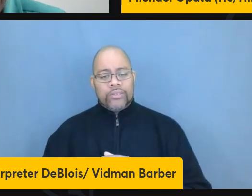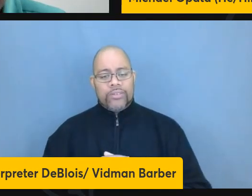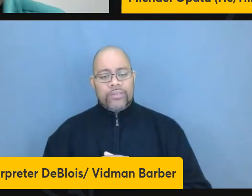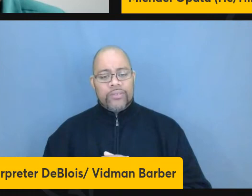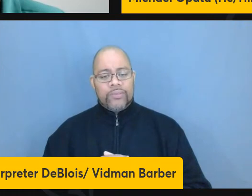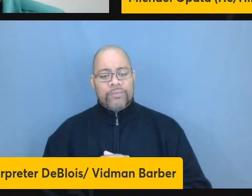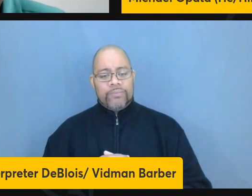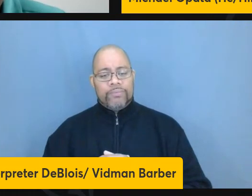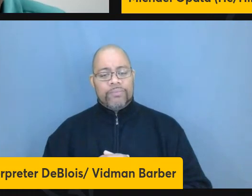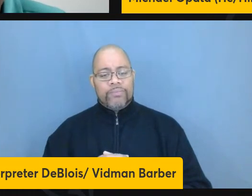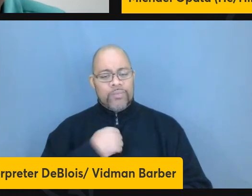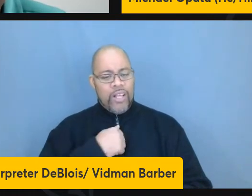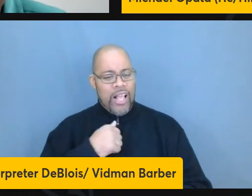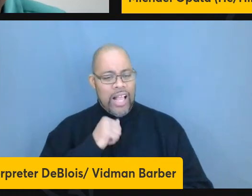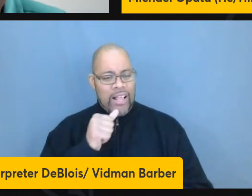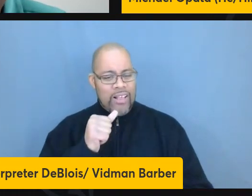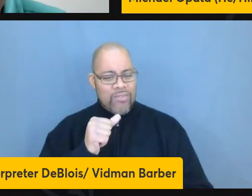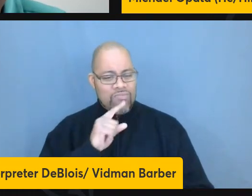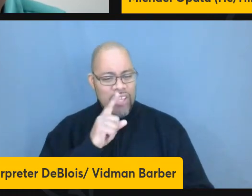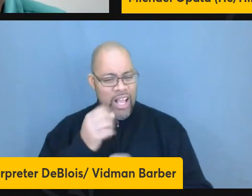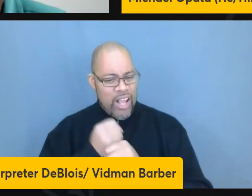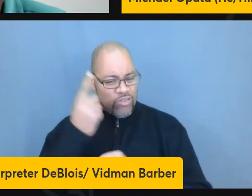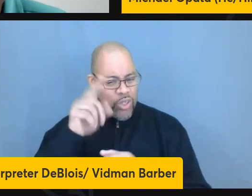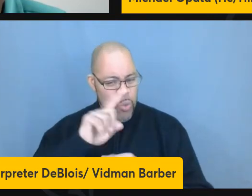Dr. Faith Osier: Sorry, I haven't quite got the question. Is there? Is